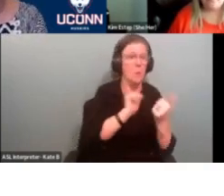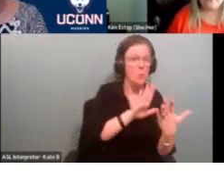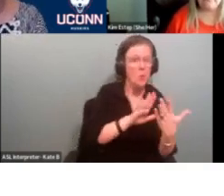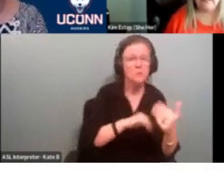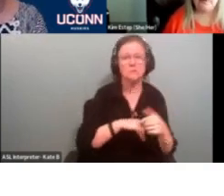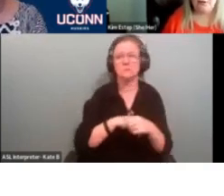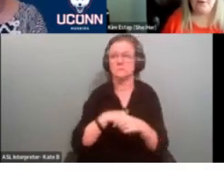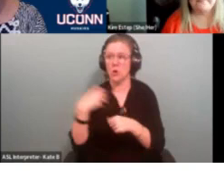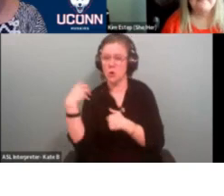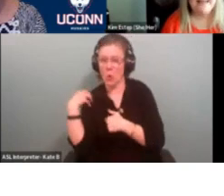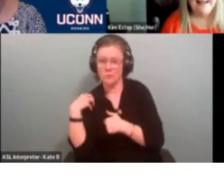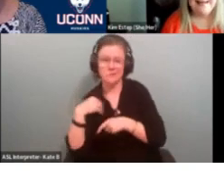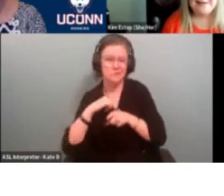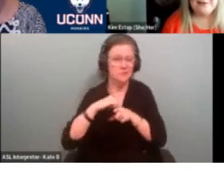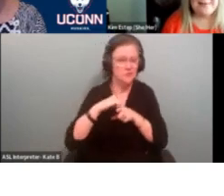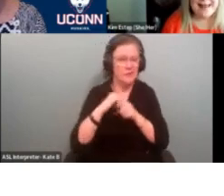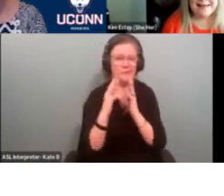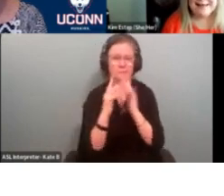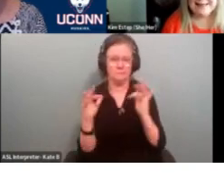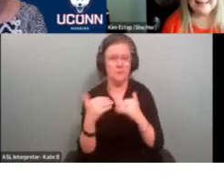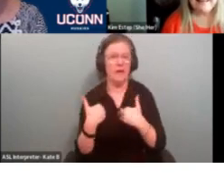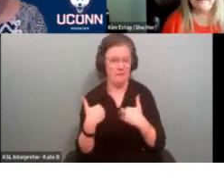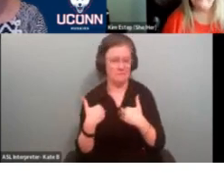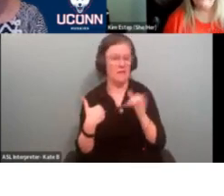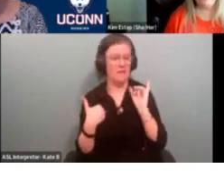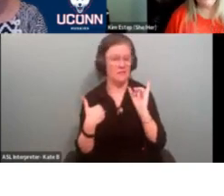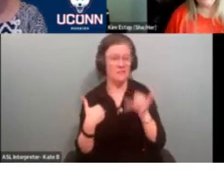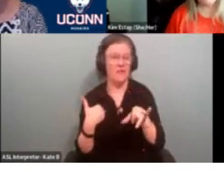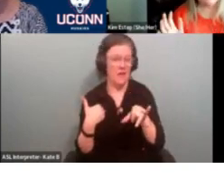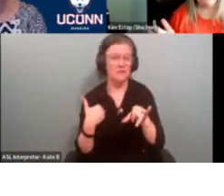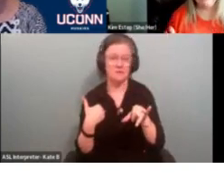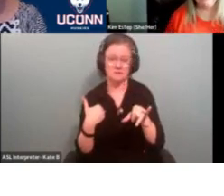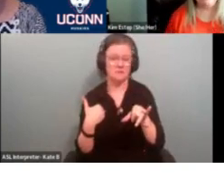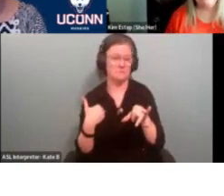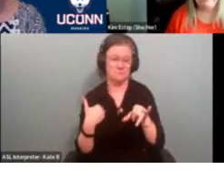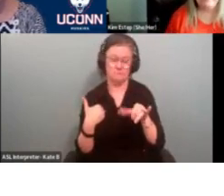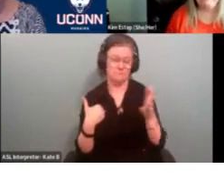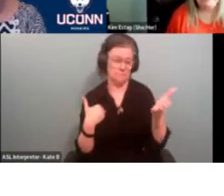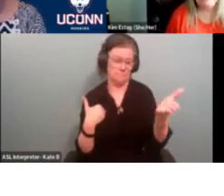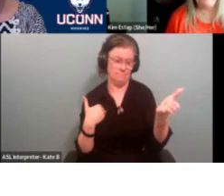coaching, and so on. And so that is, you know, a huge are a big